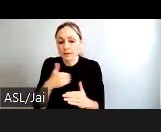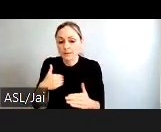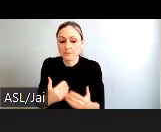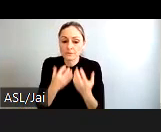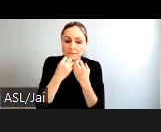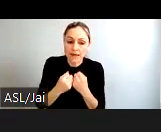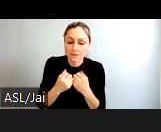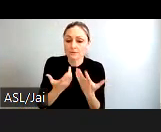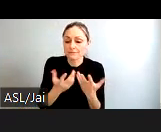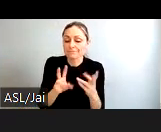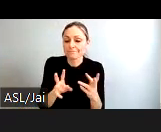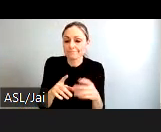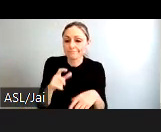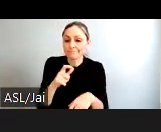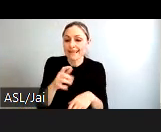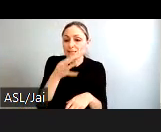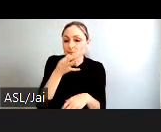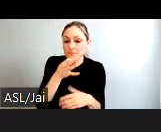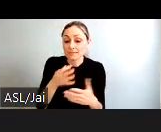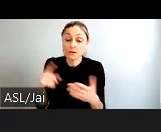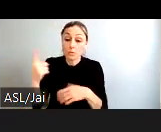The recommendation for one-time events is a flat rate.